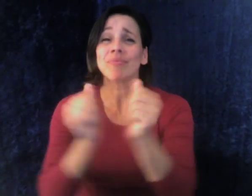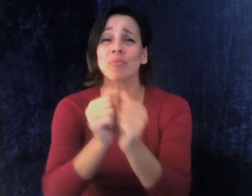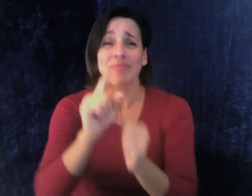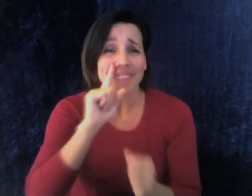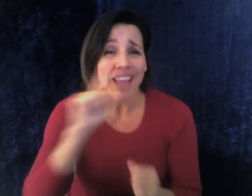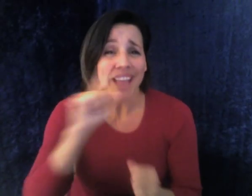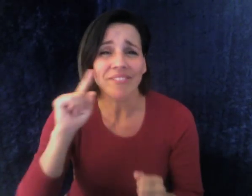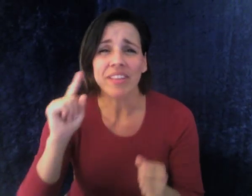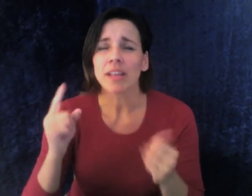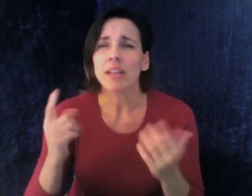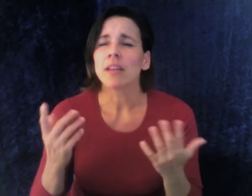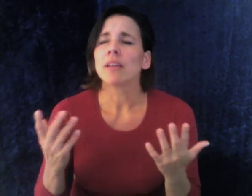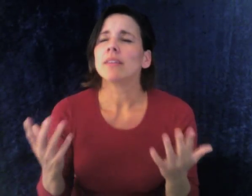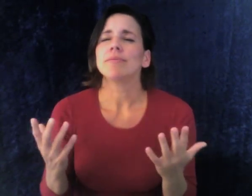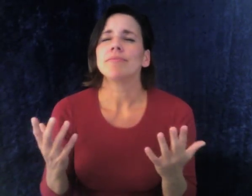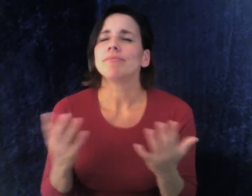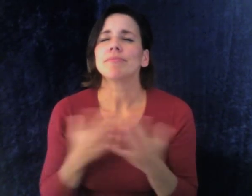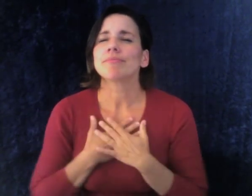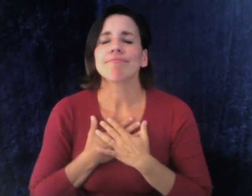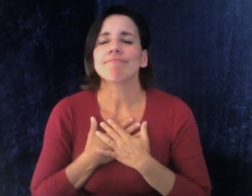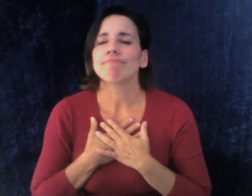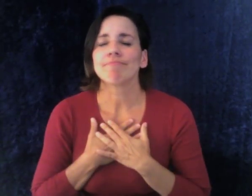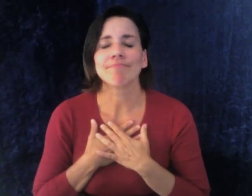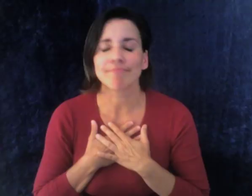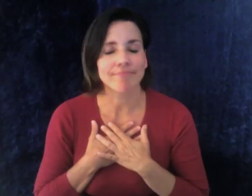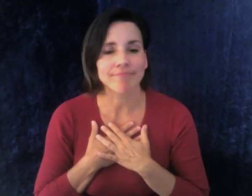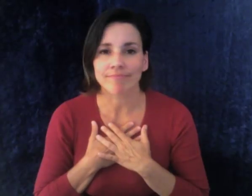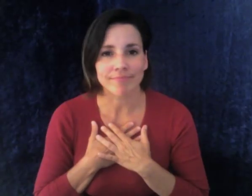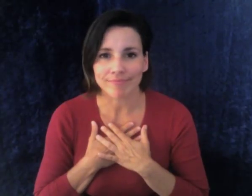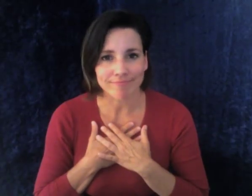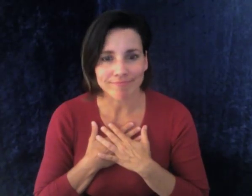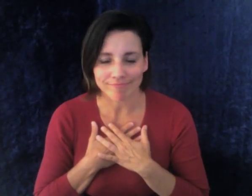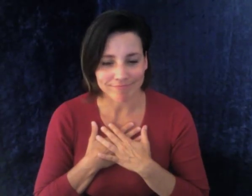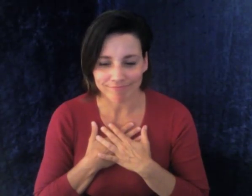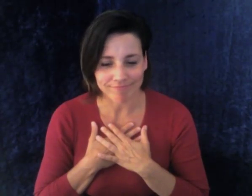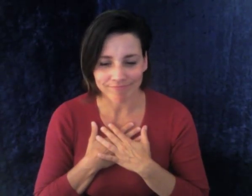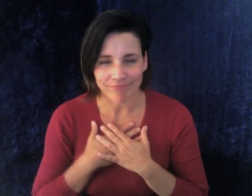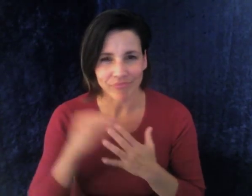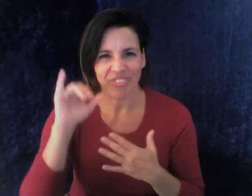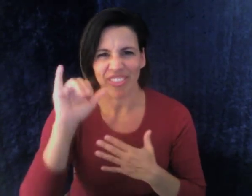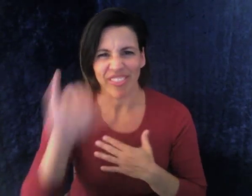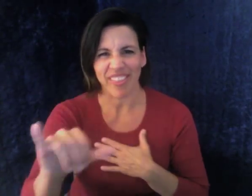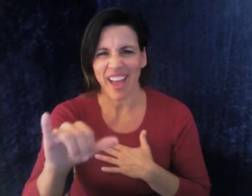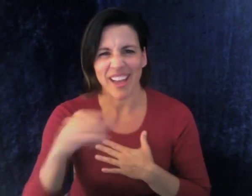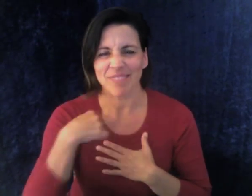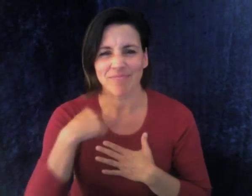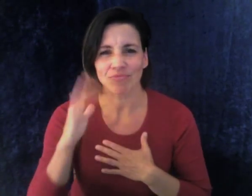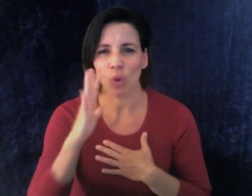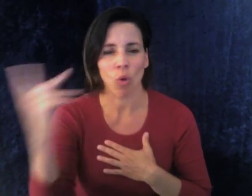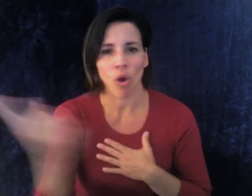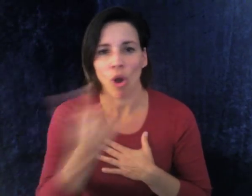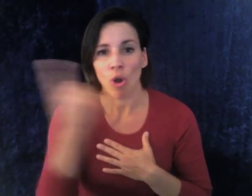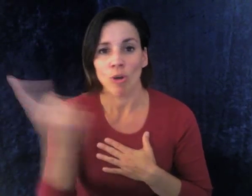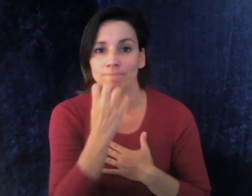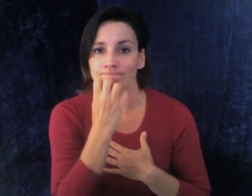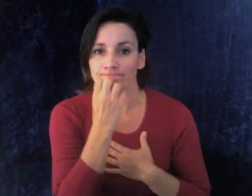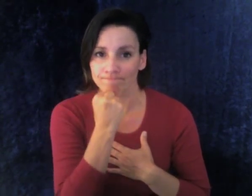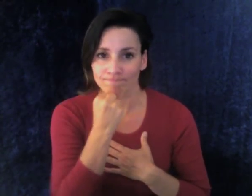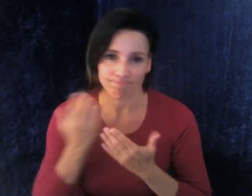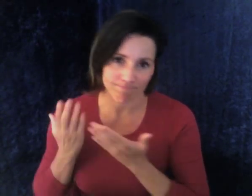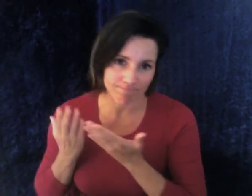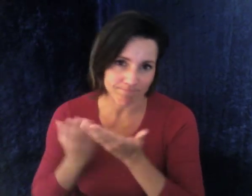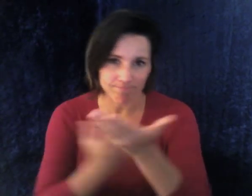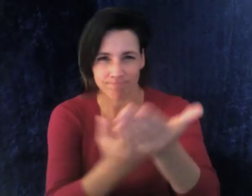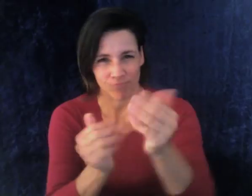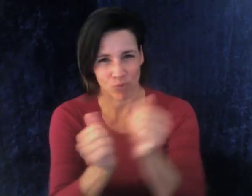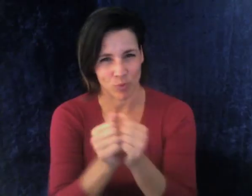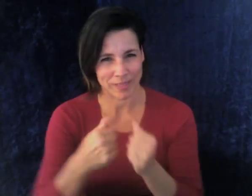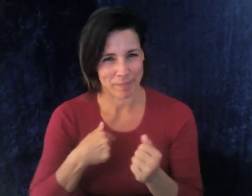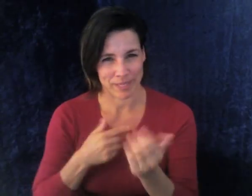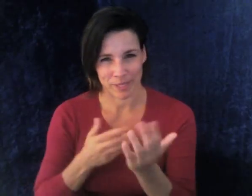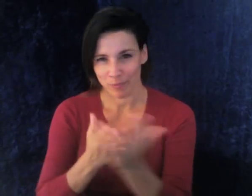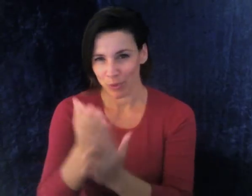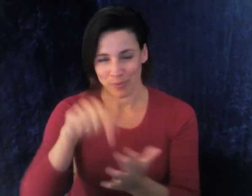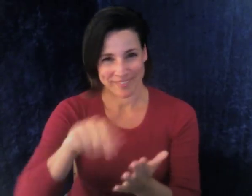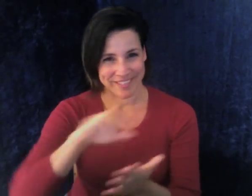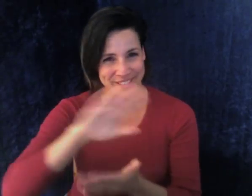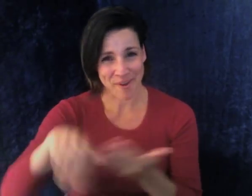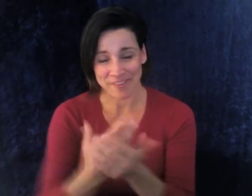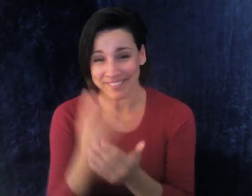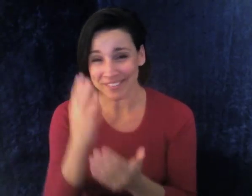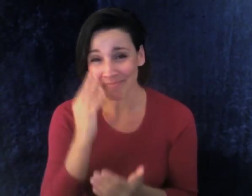have been amazing. I will always cherish this experience and carry with me